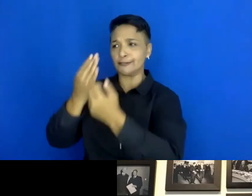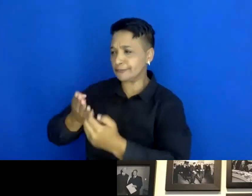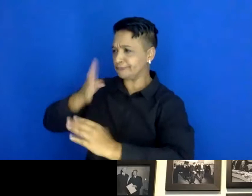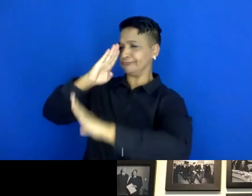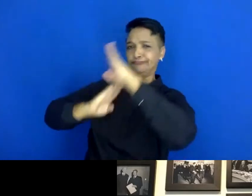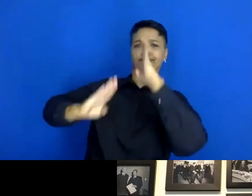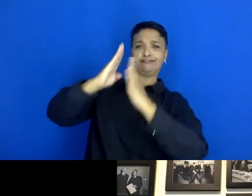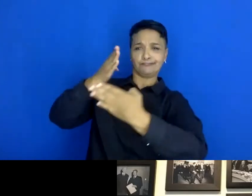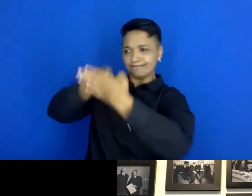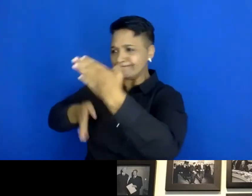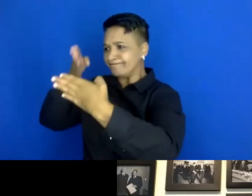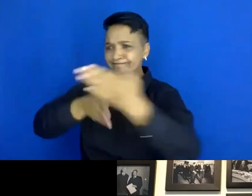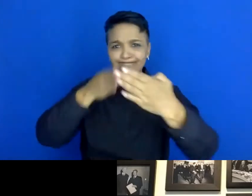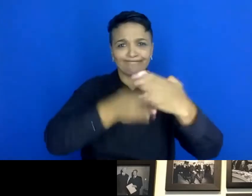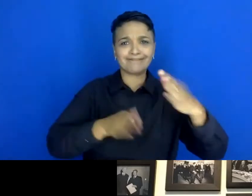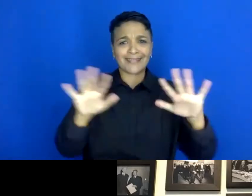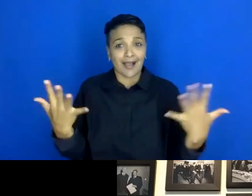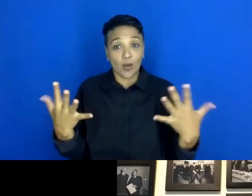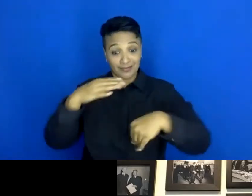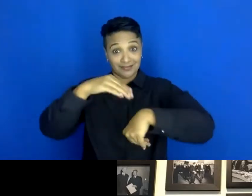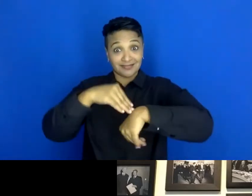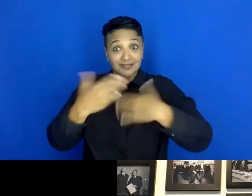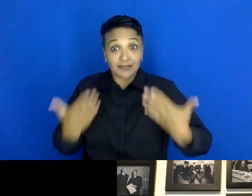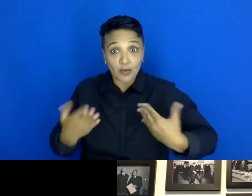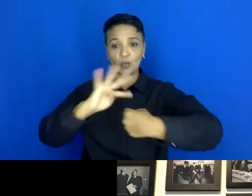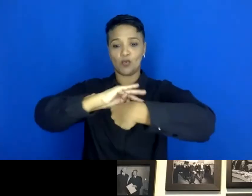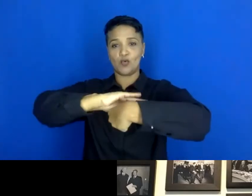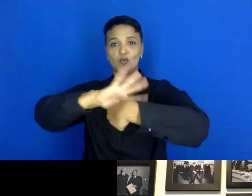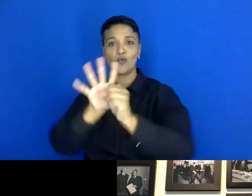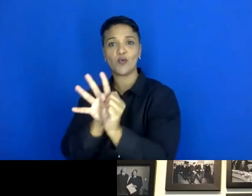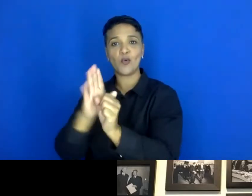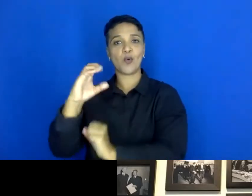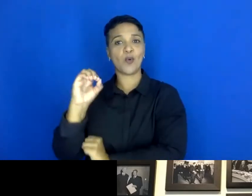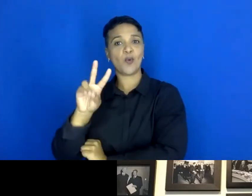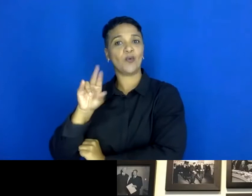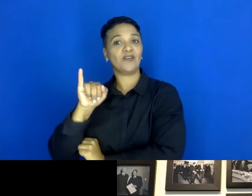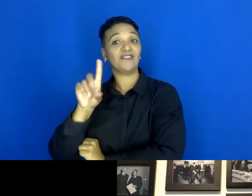but more importantly discussing how we can all move together towards a more inclusive society for